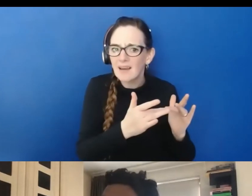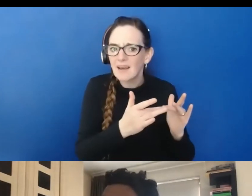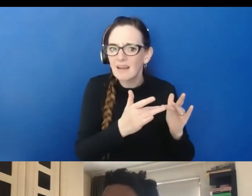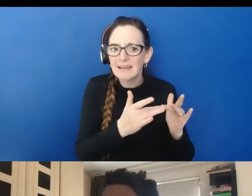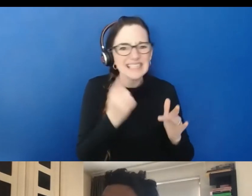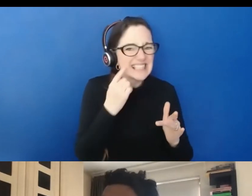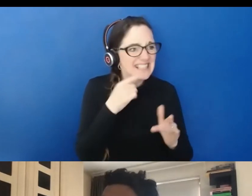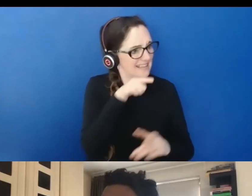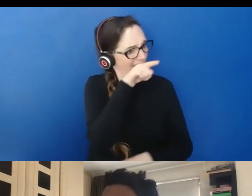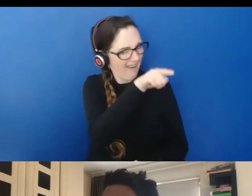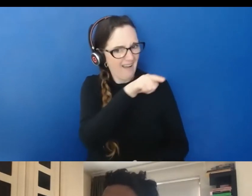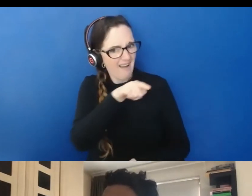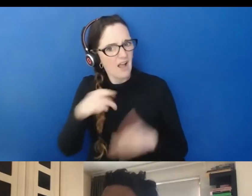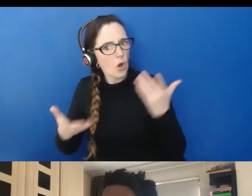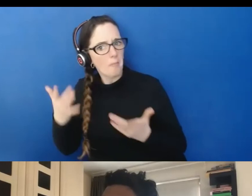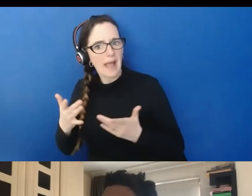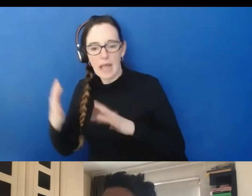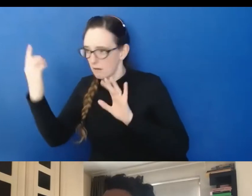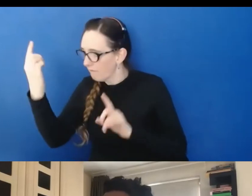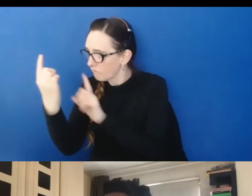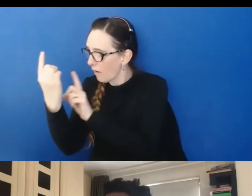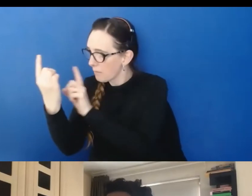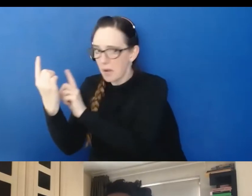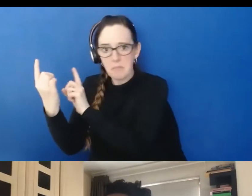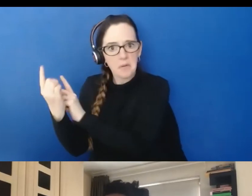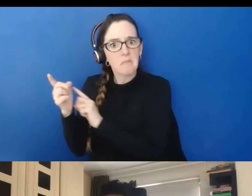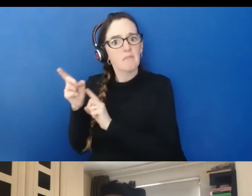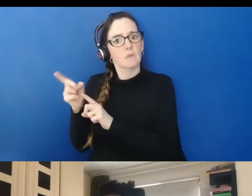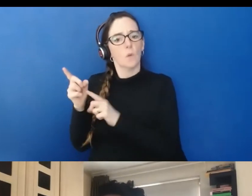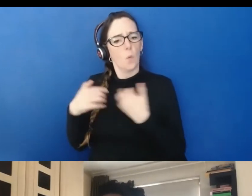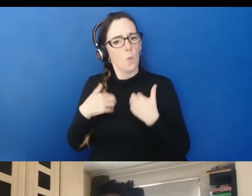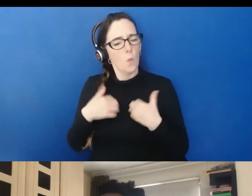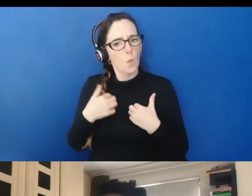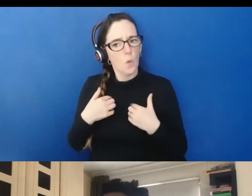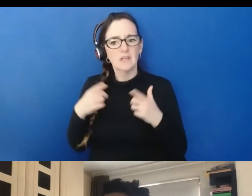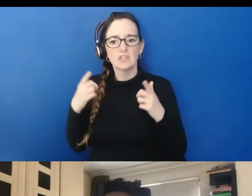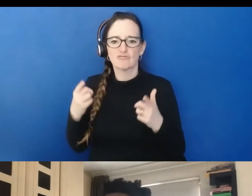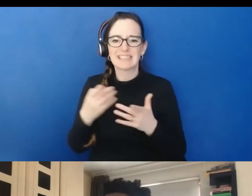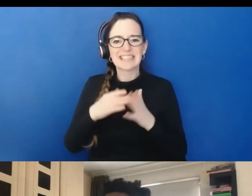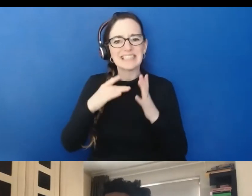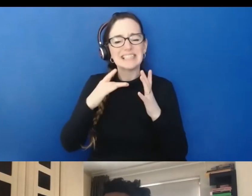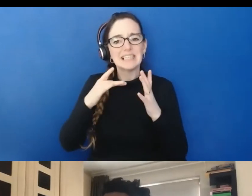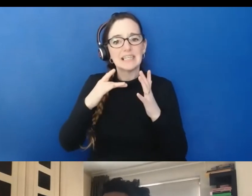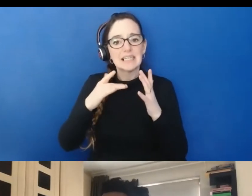And where I'm specifically coming from is technology is an intersectional space.